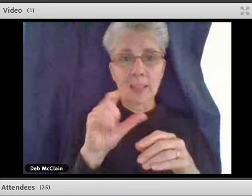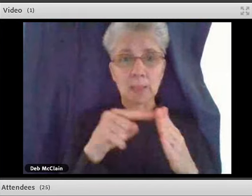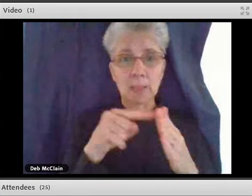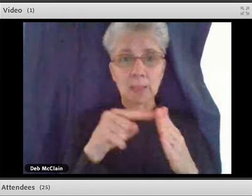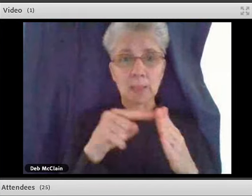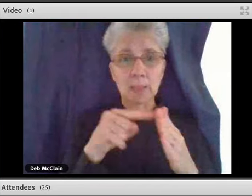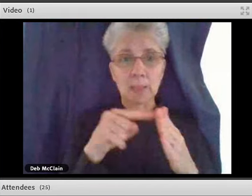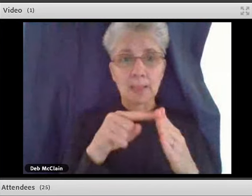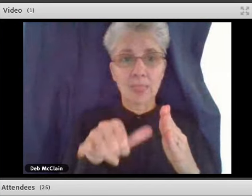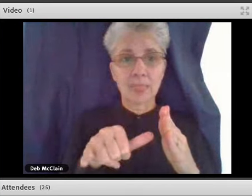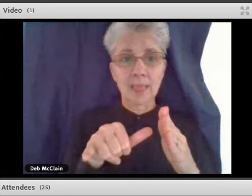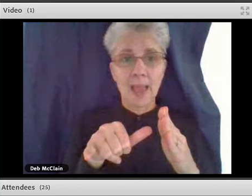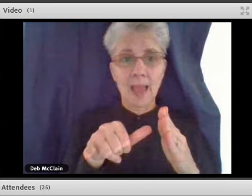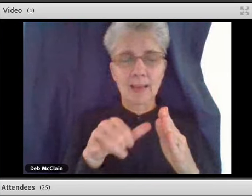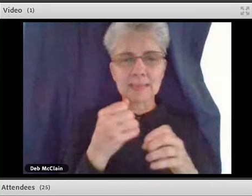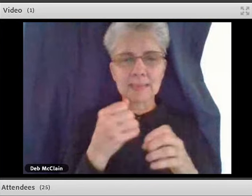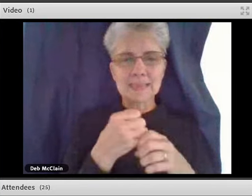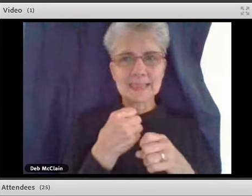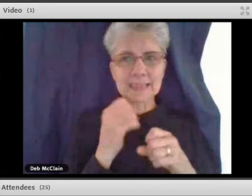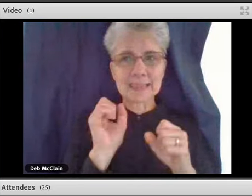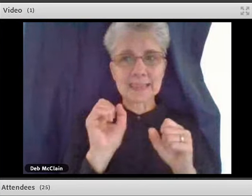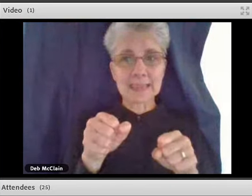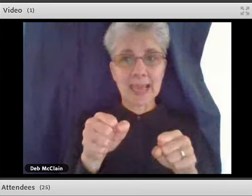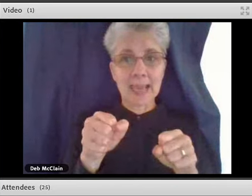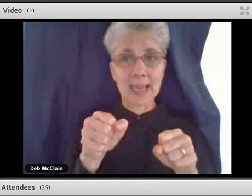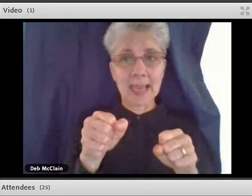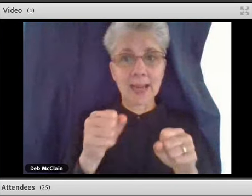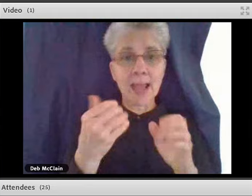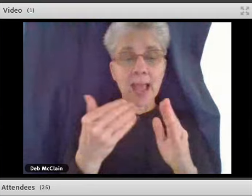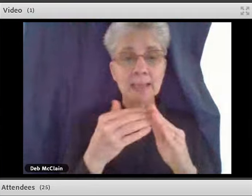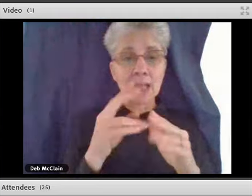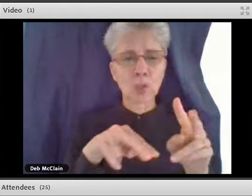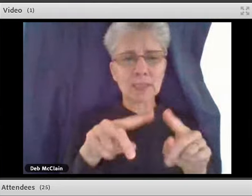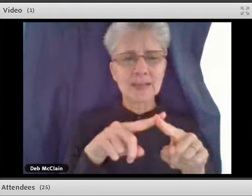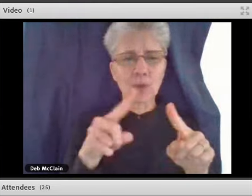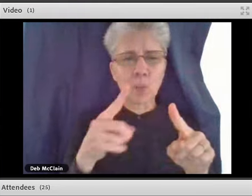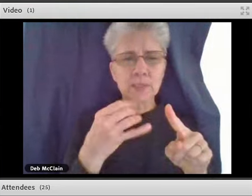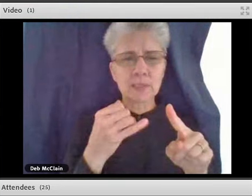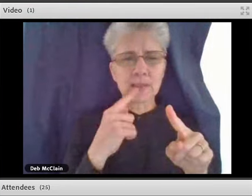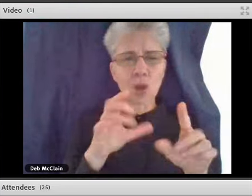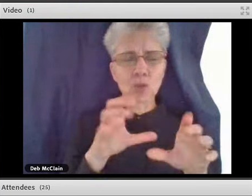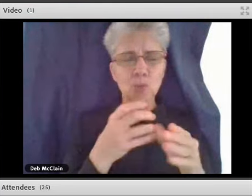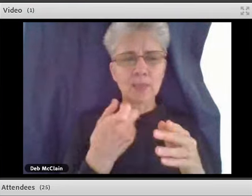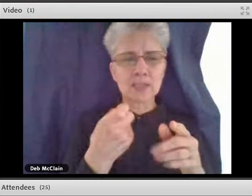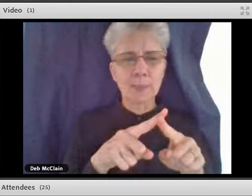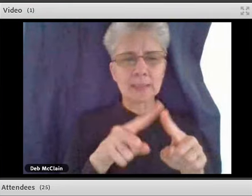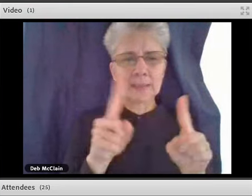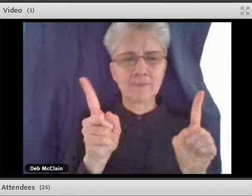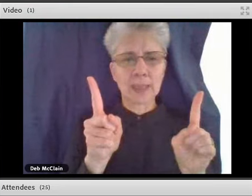So, again, this is something I did. I looked up Lee County, Florida. And if you click on it, you can kind of get some statistics.